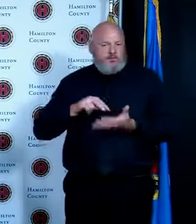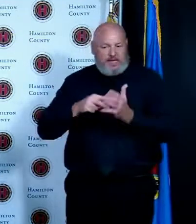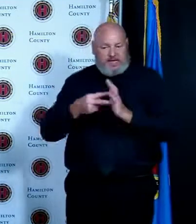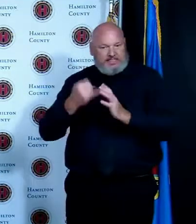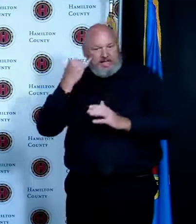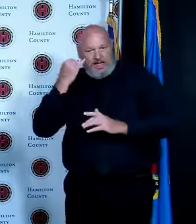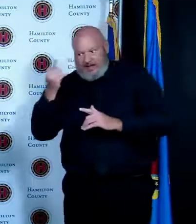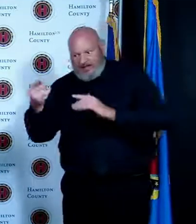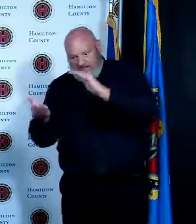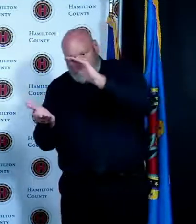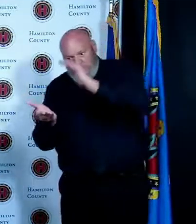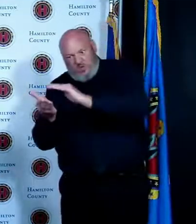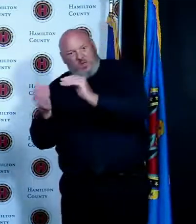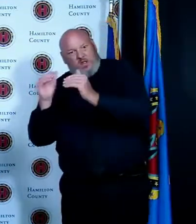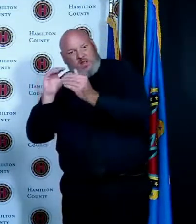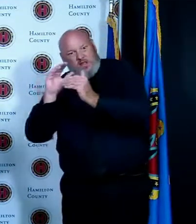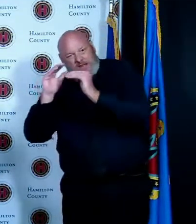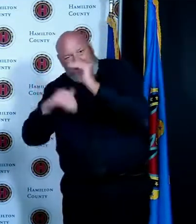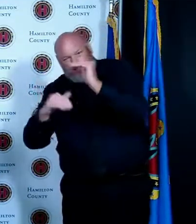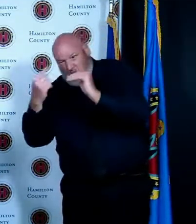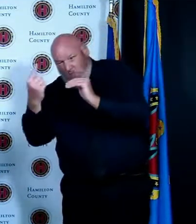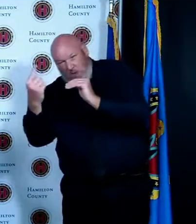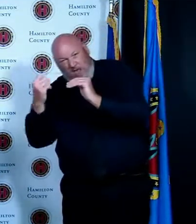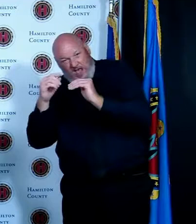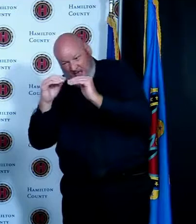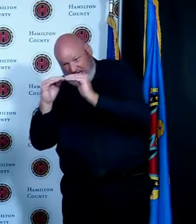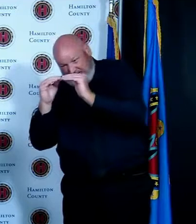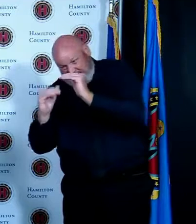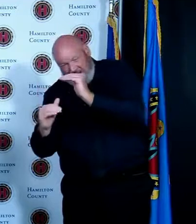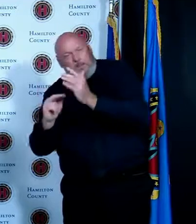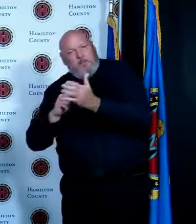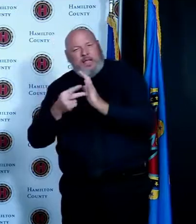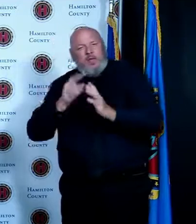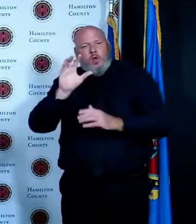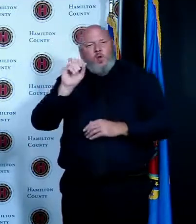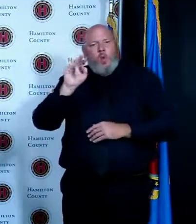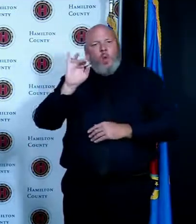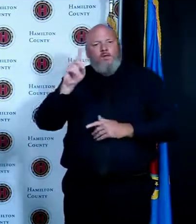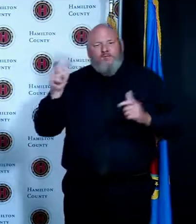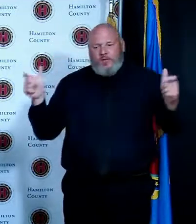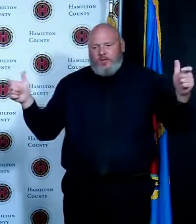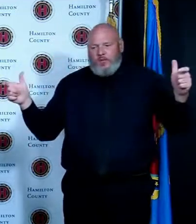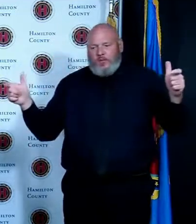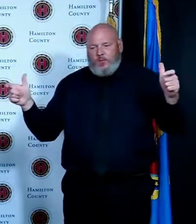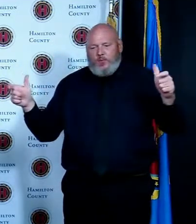to spread so about a month ago we had an r value that was close to two and that was significant